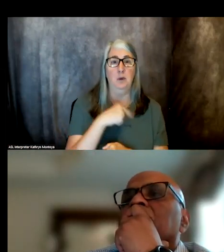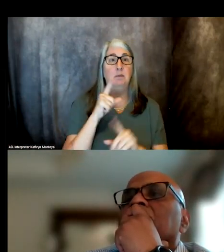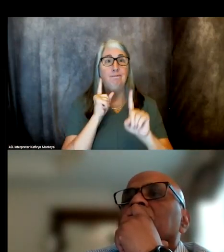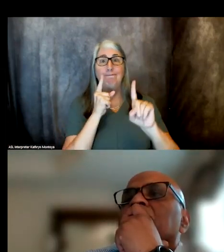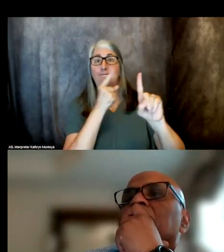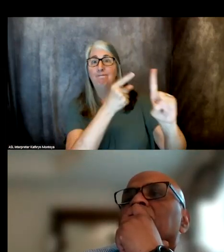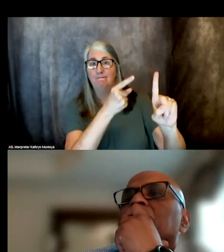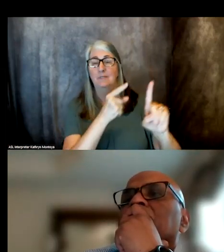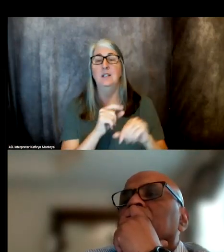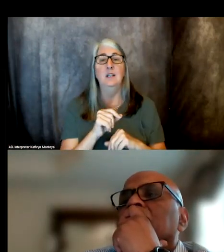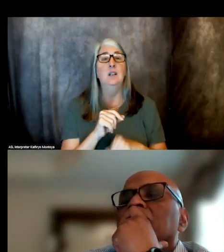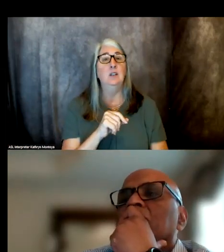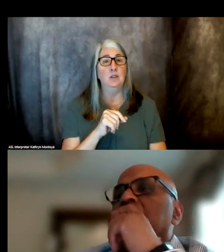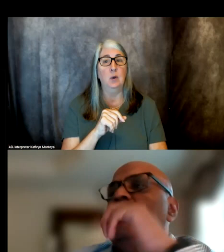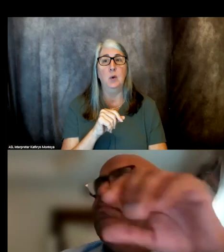KEEP YOUR BOX OPEN. I HAVE A FEELING YOU ARE GOING TO BE